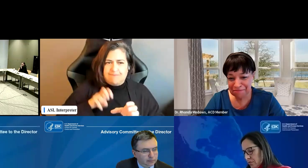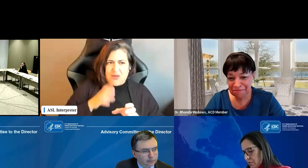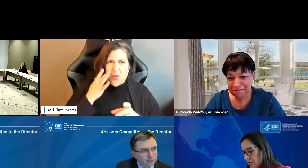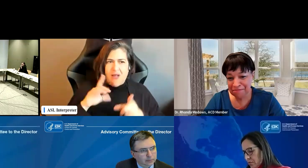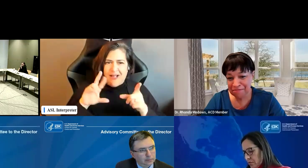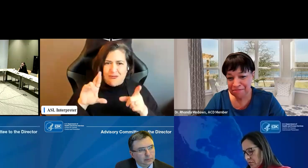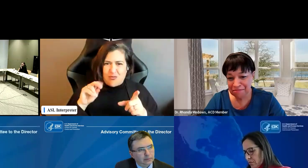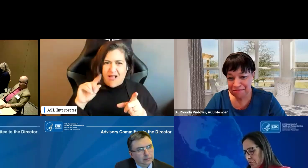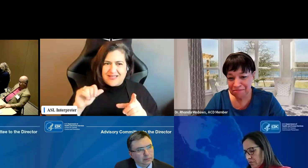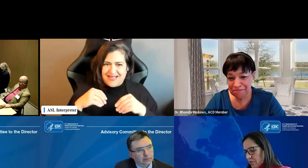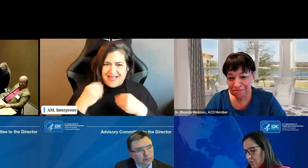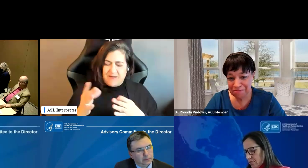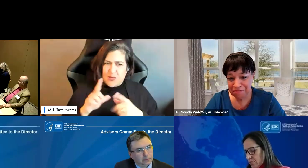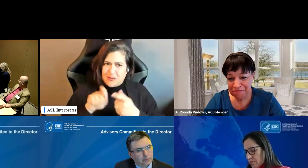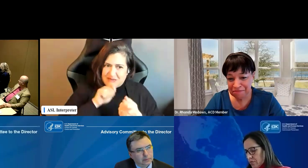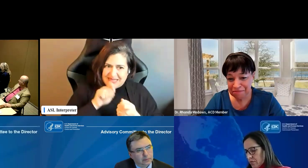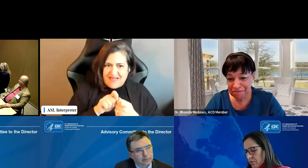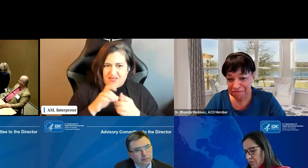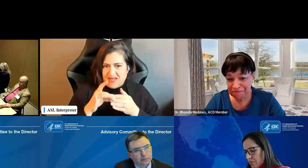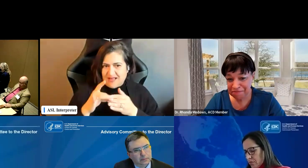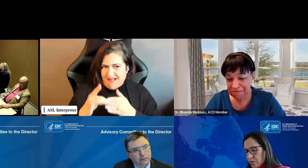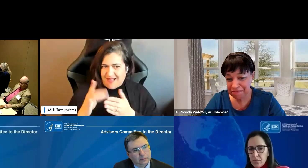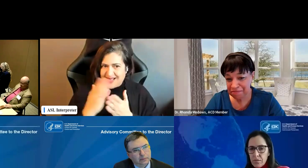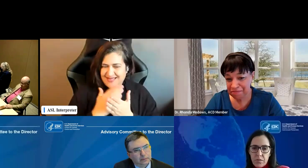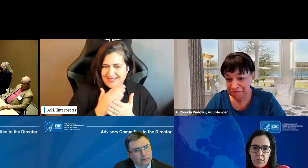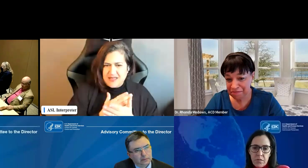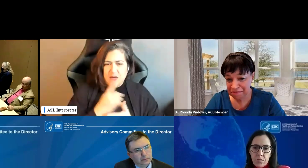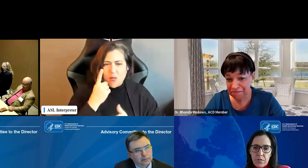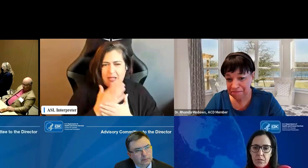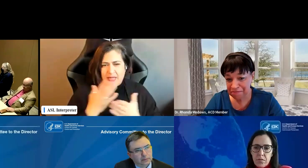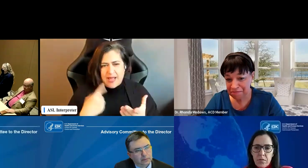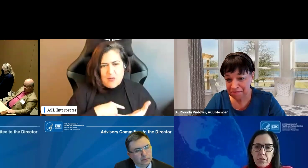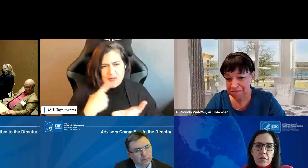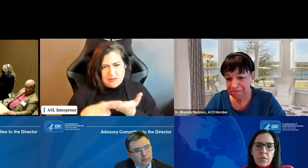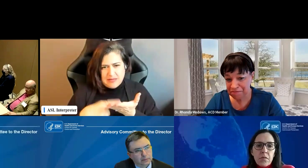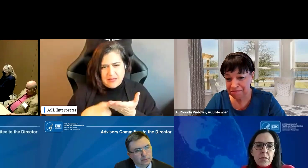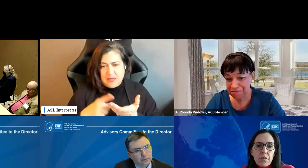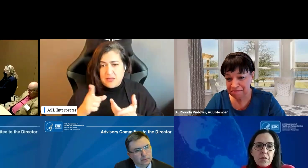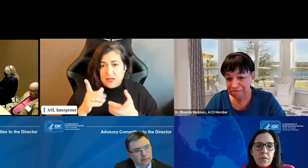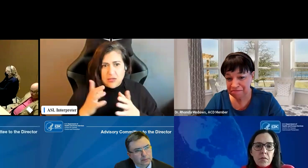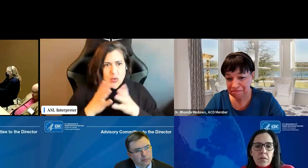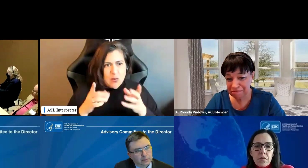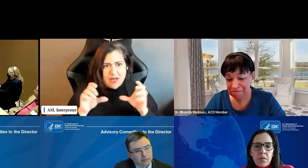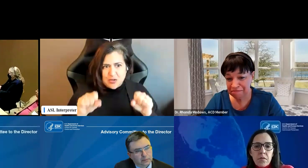One of the things I was thinking about as we were talking was that there's just so much that you could possibly do, and when you try to boil the ocean,